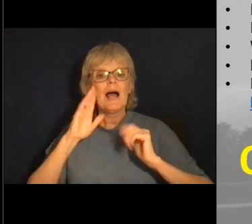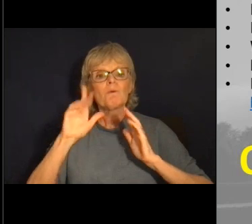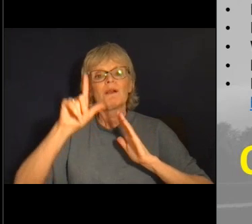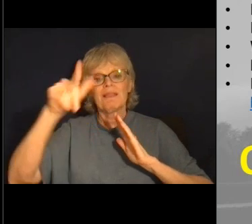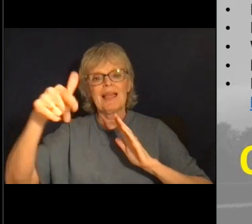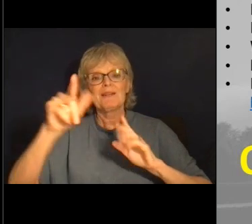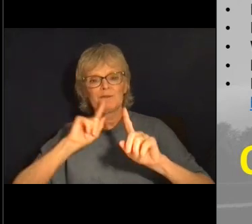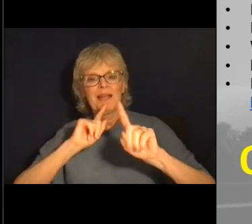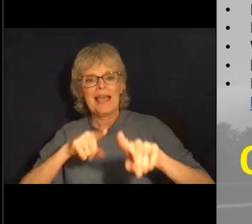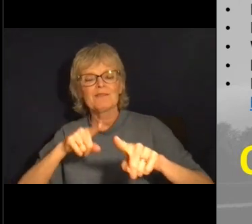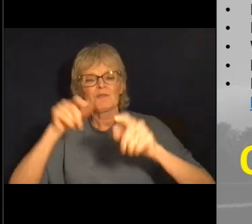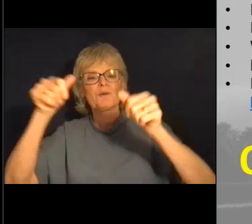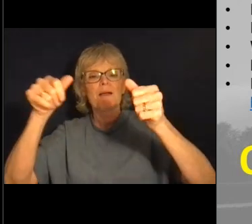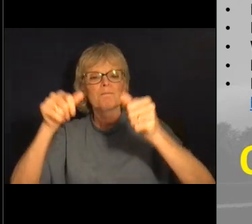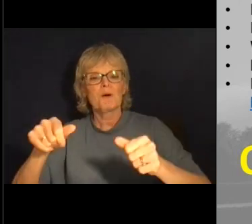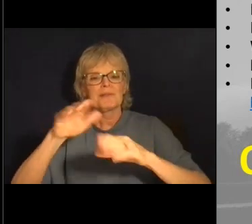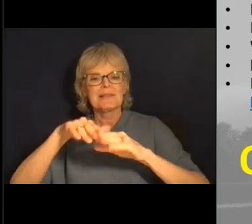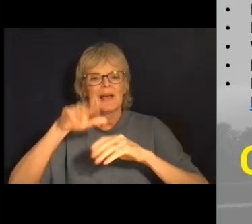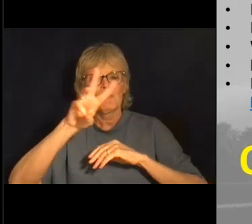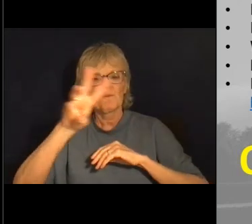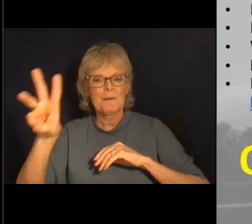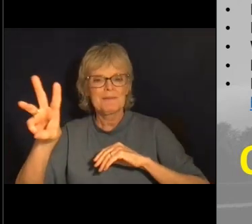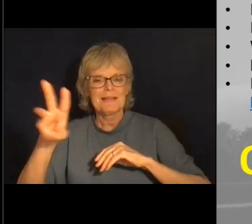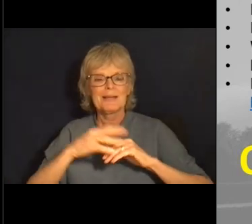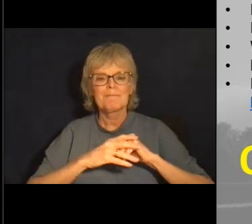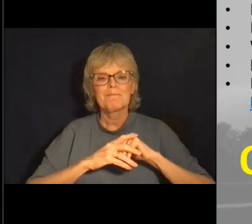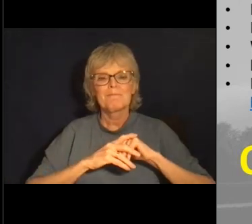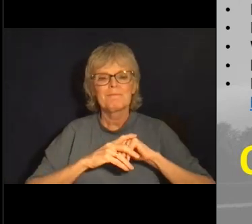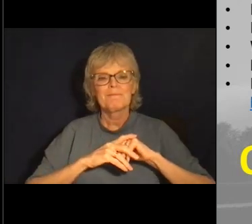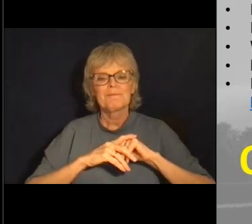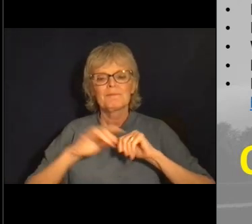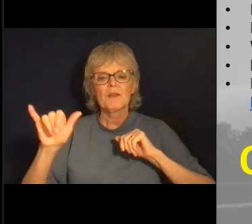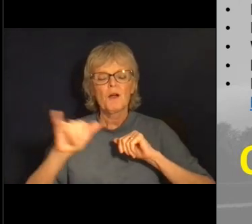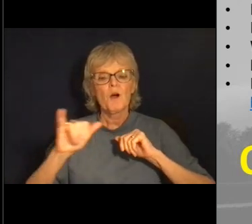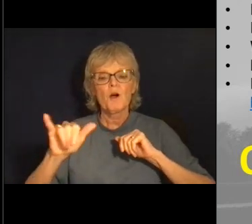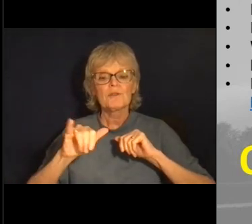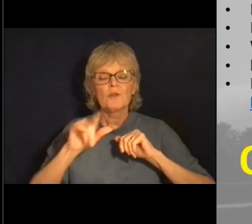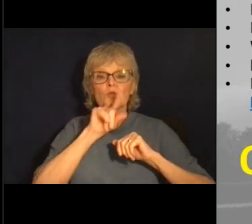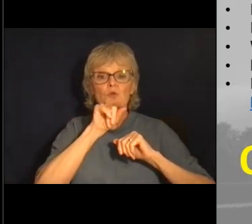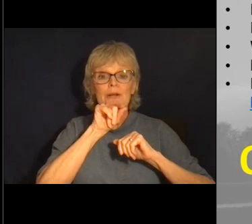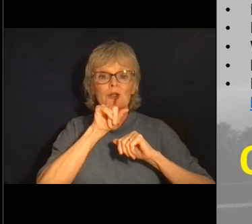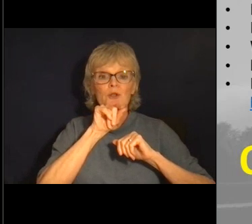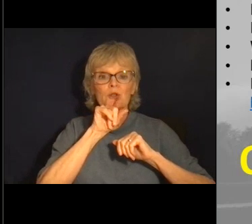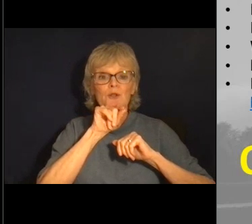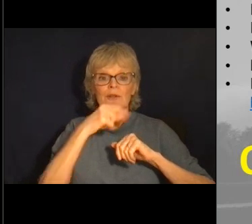and we'll post them on the website, like they mentioned earlier. And you can also follow me on Twitter. I'm usually not very active when it's not